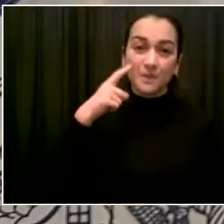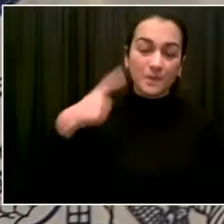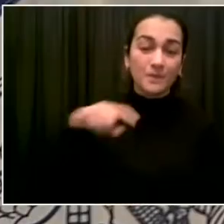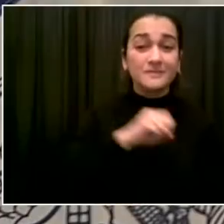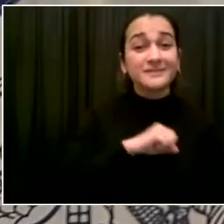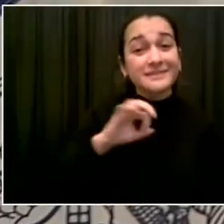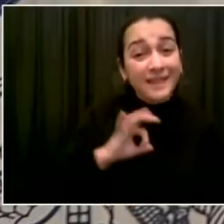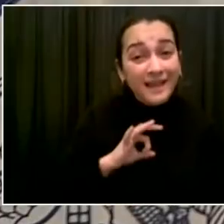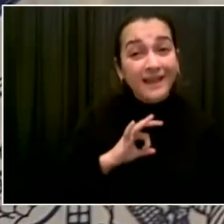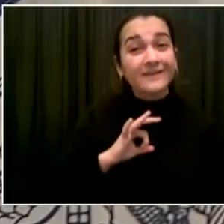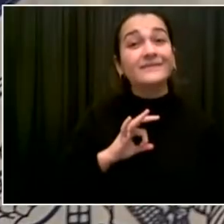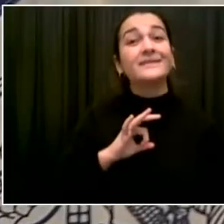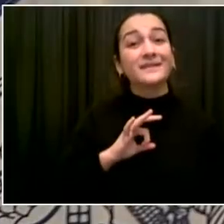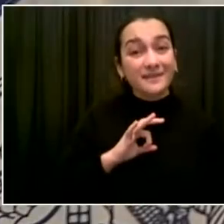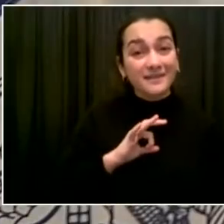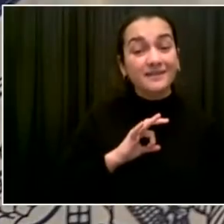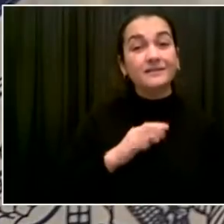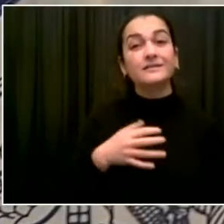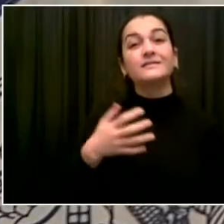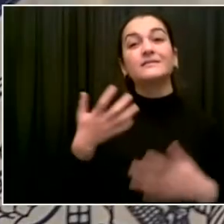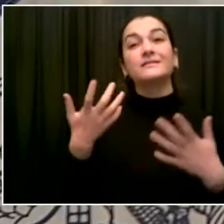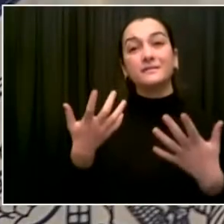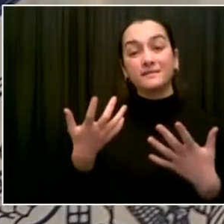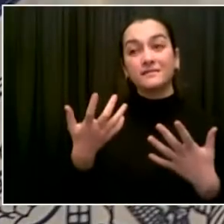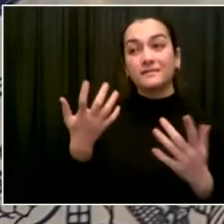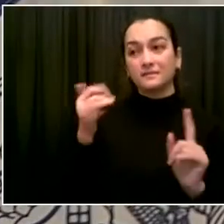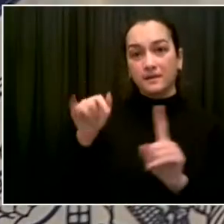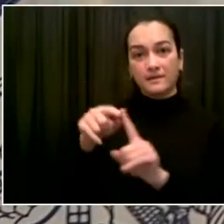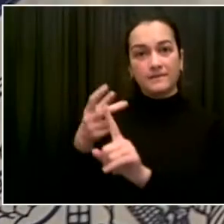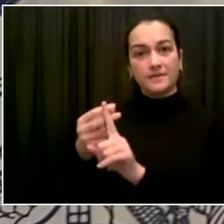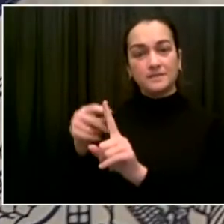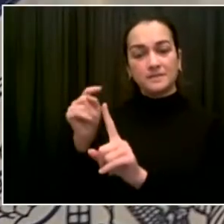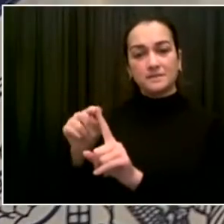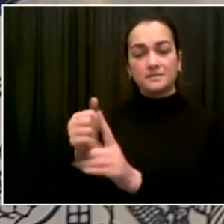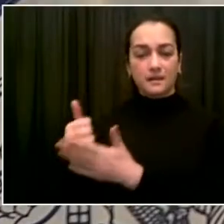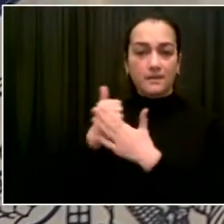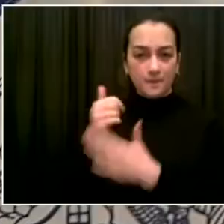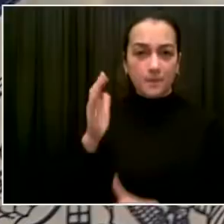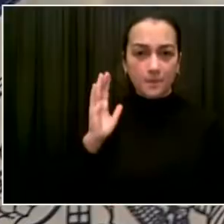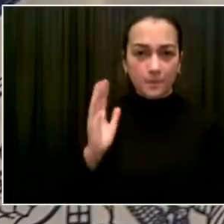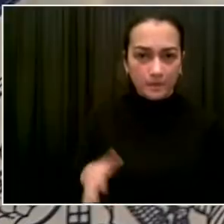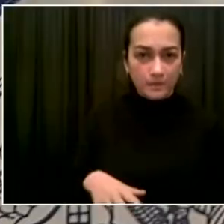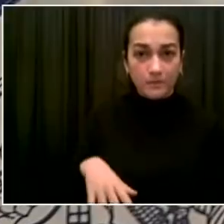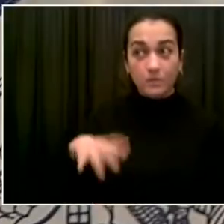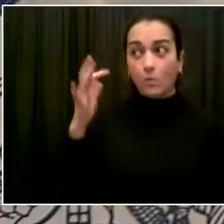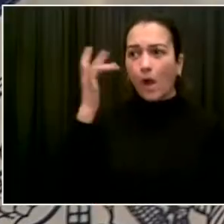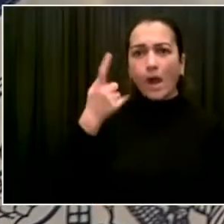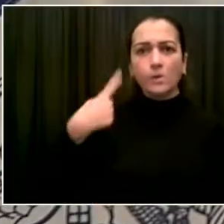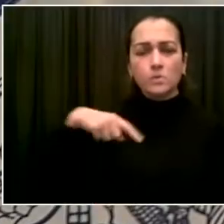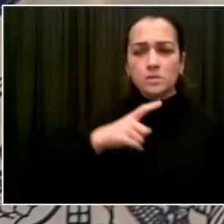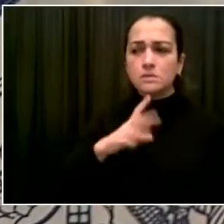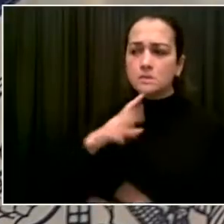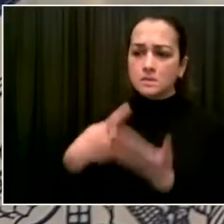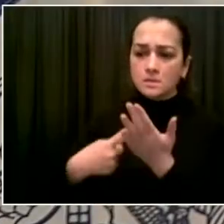WE ARE GOING TO DOUBLE DOWN NOW ON VACCINATIONS. TO AVOID